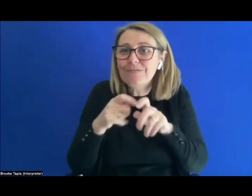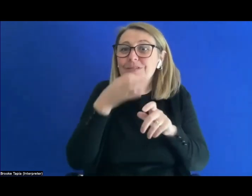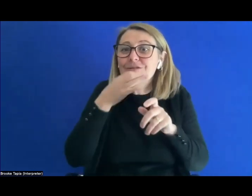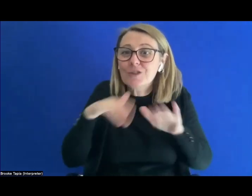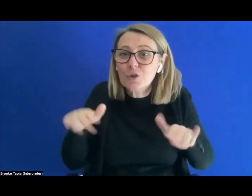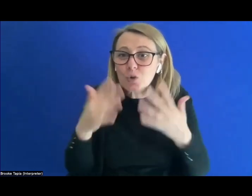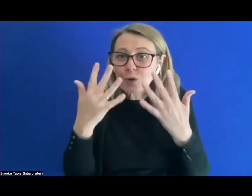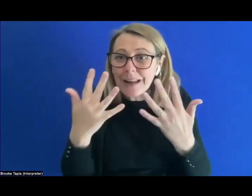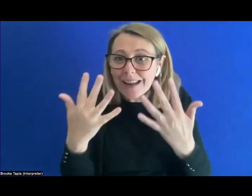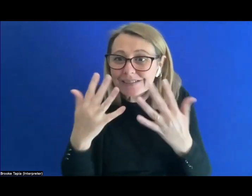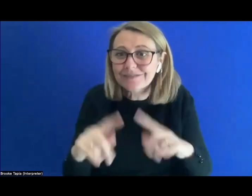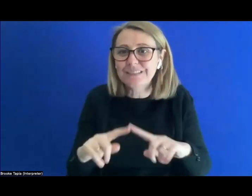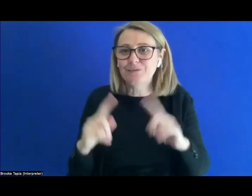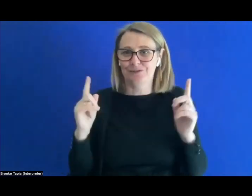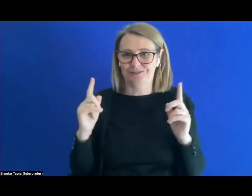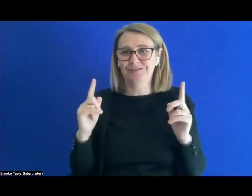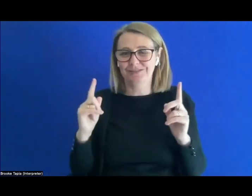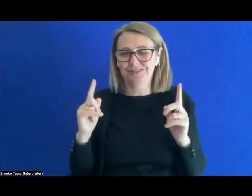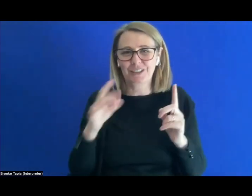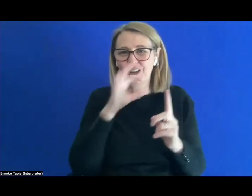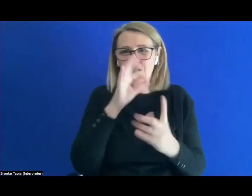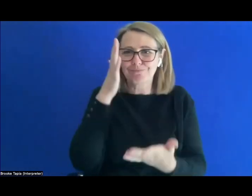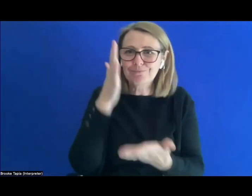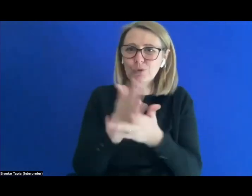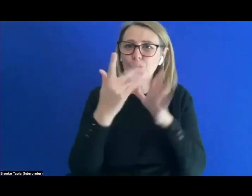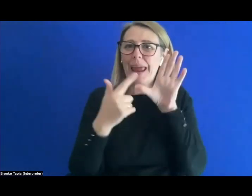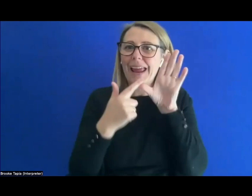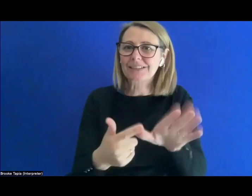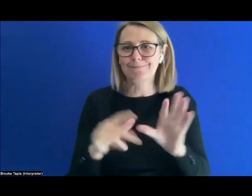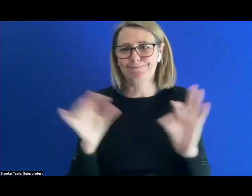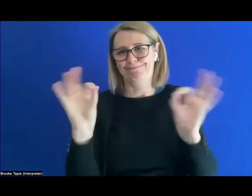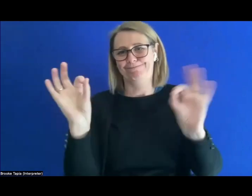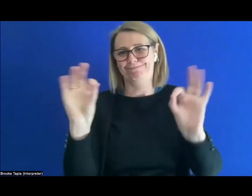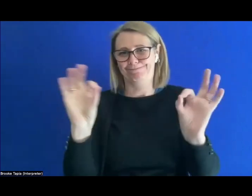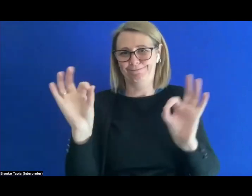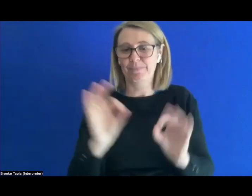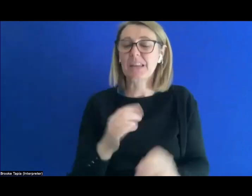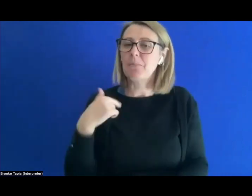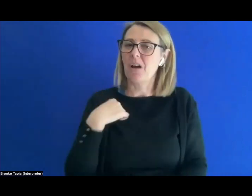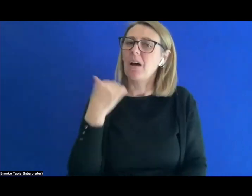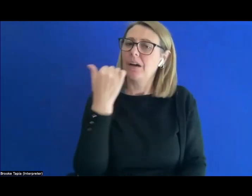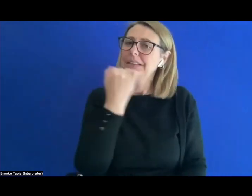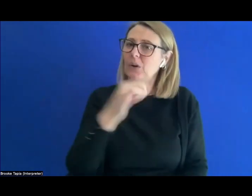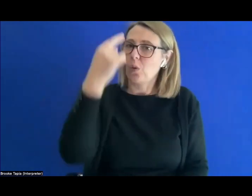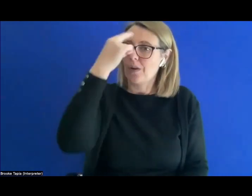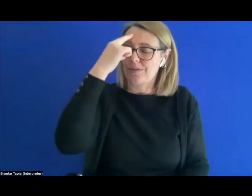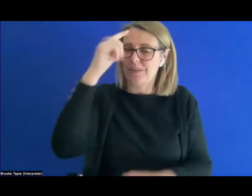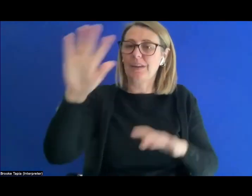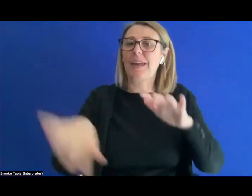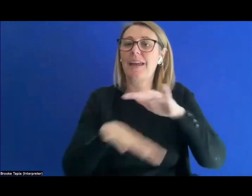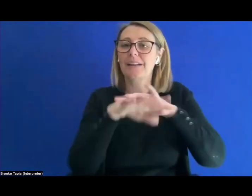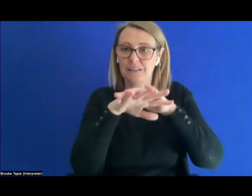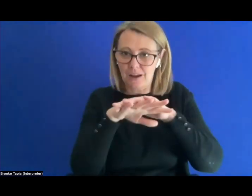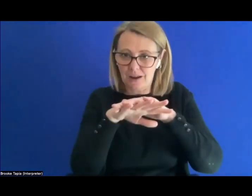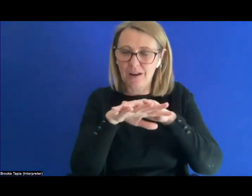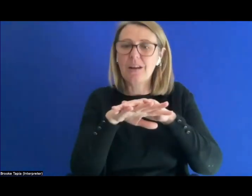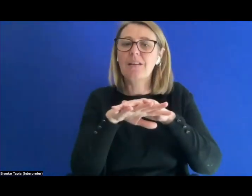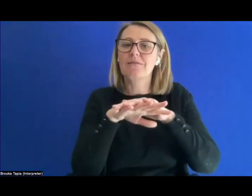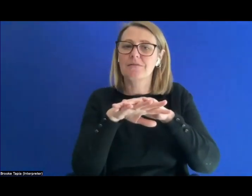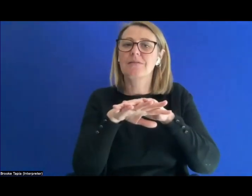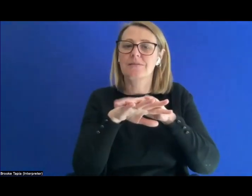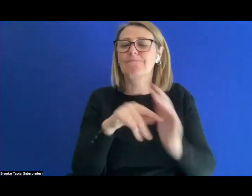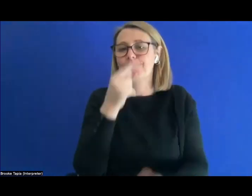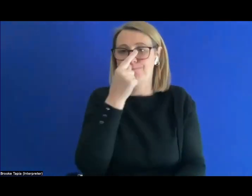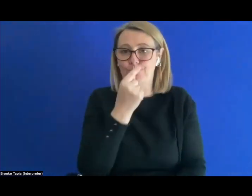so there’s no fixed answer, but I still think hand under hand is possible if you get a little bit